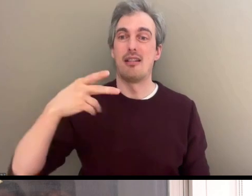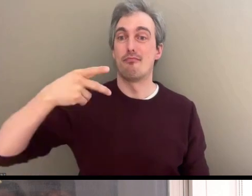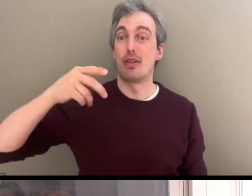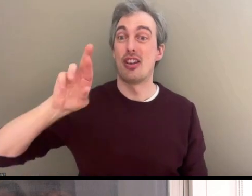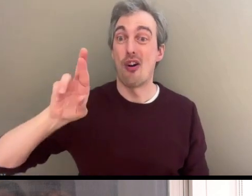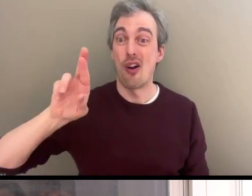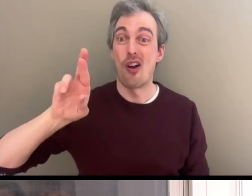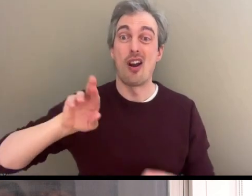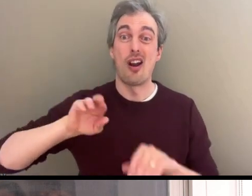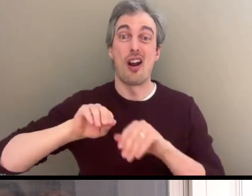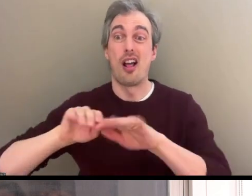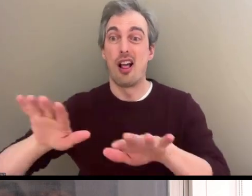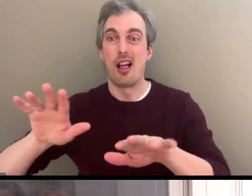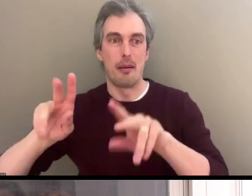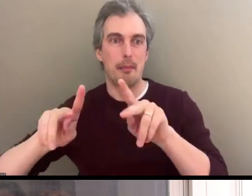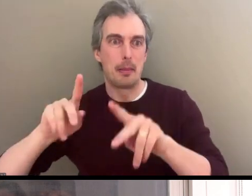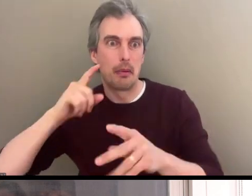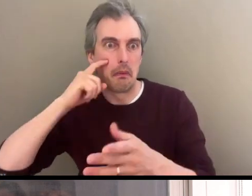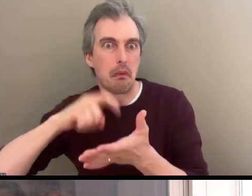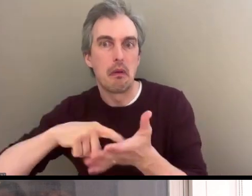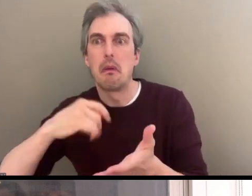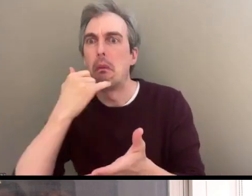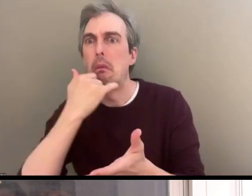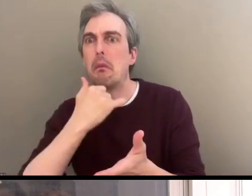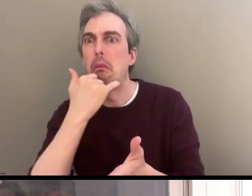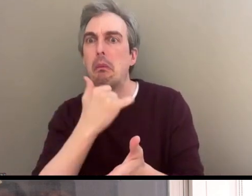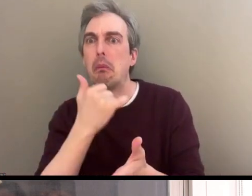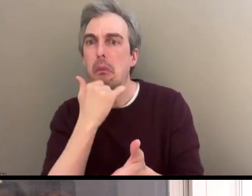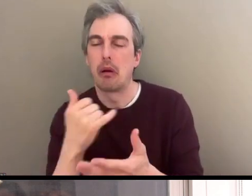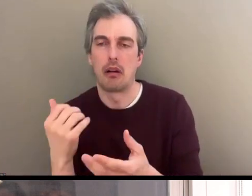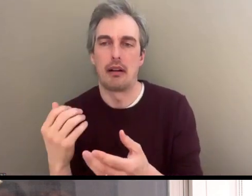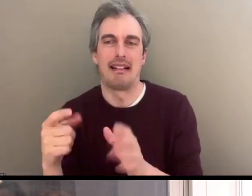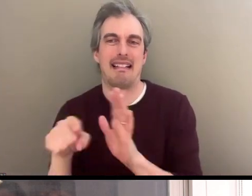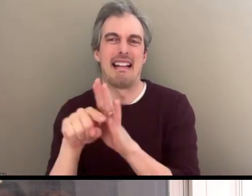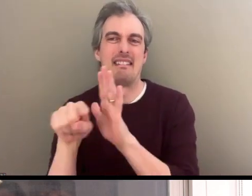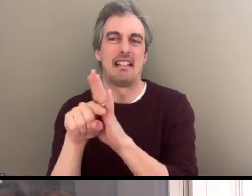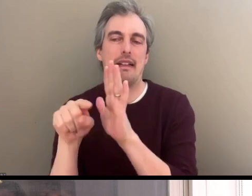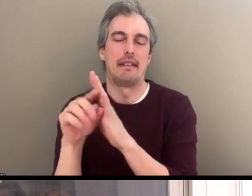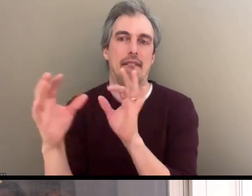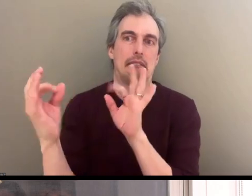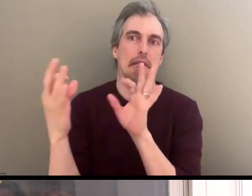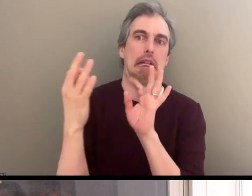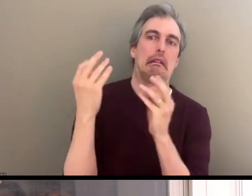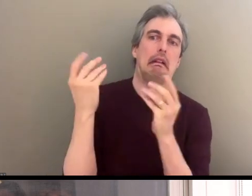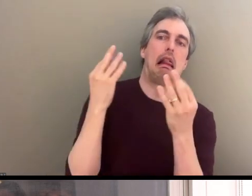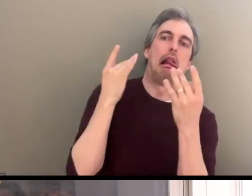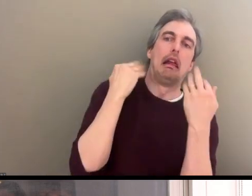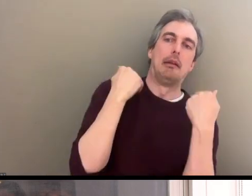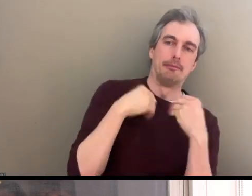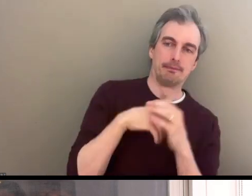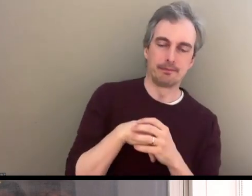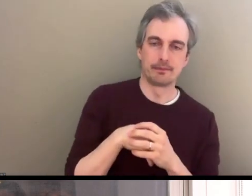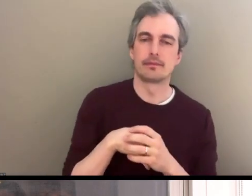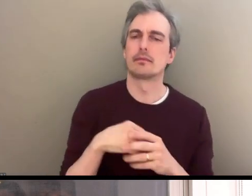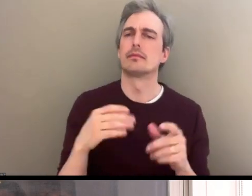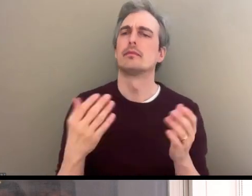So if you fix them early, no one has to deal with that process. Again, accessibility doesn't have to be expensive when it's done